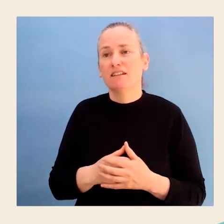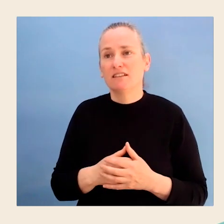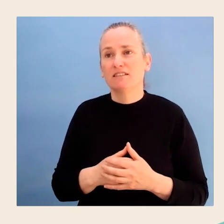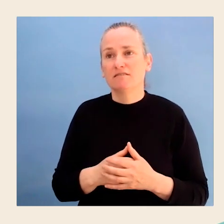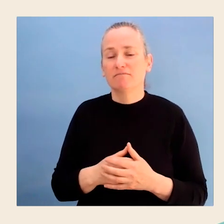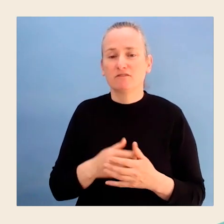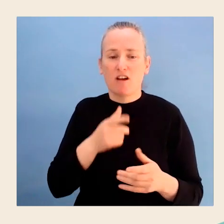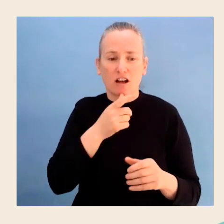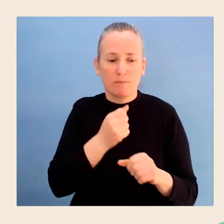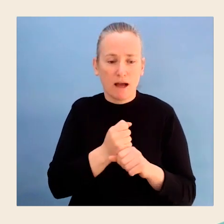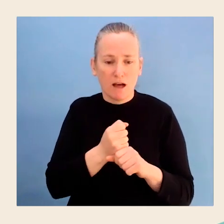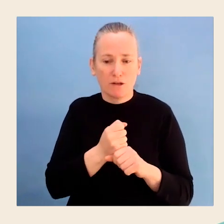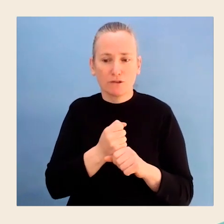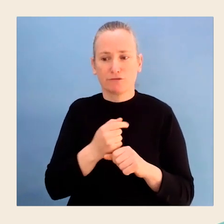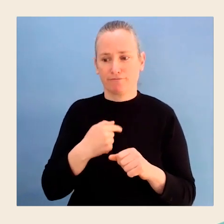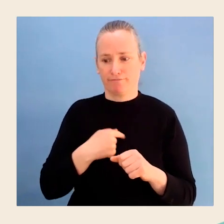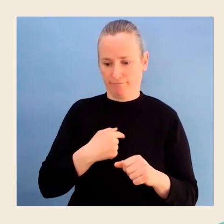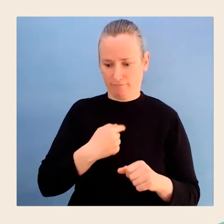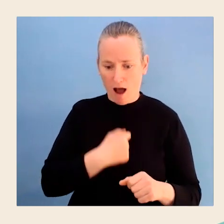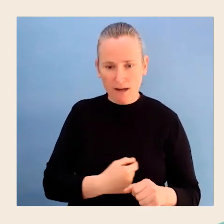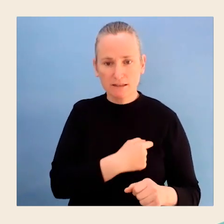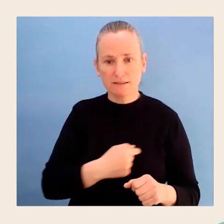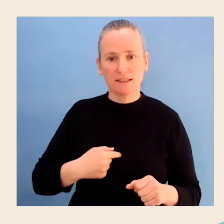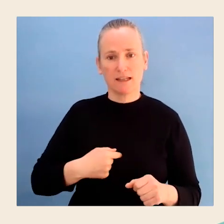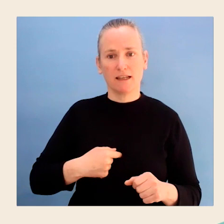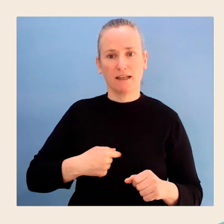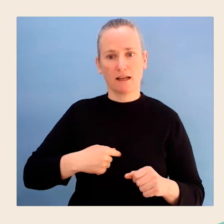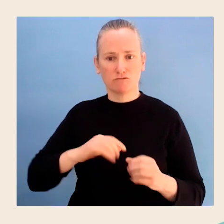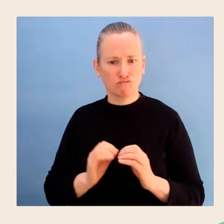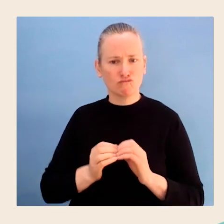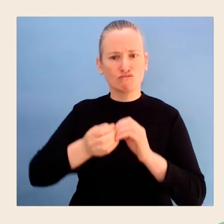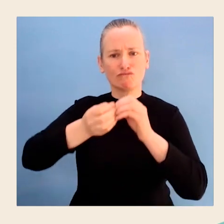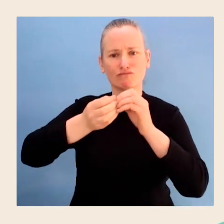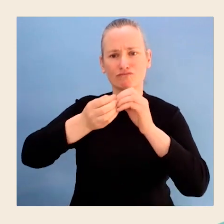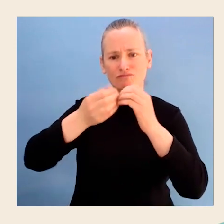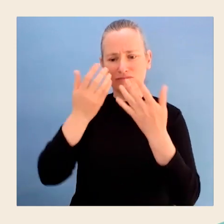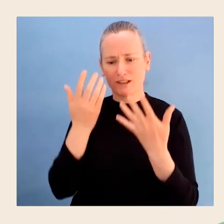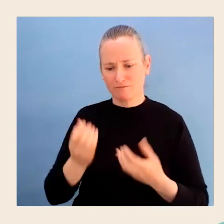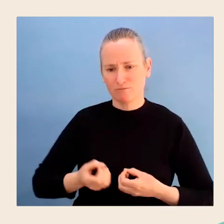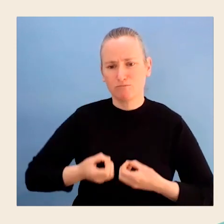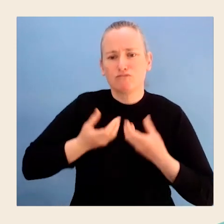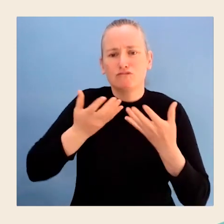And so we talked about integrity and rigour and virtuosity and all of these things,